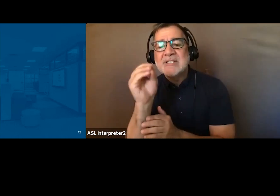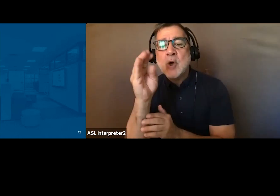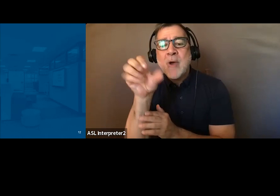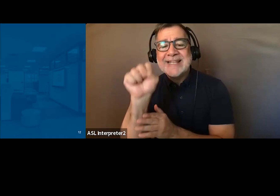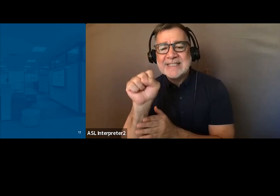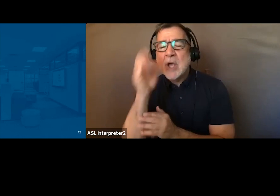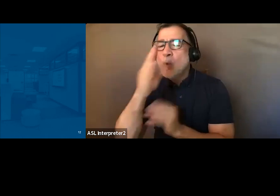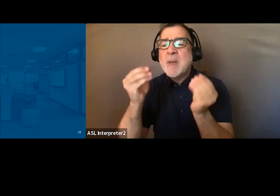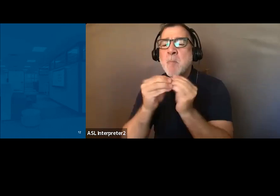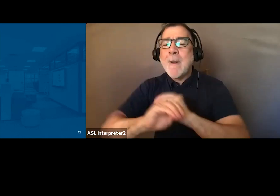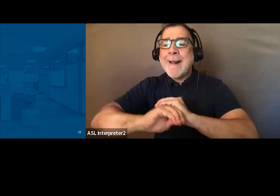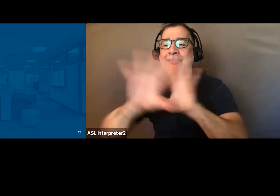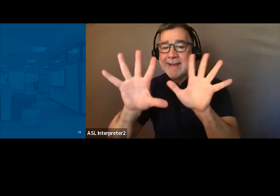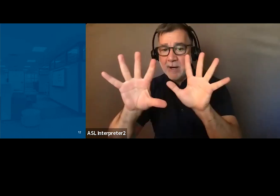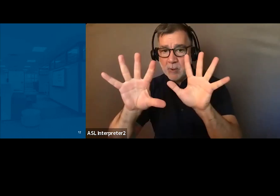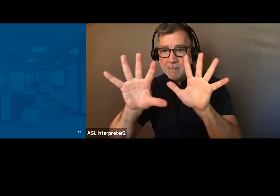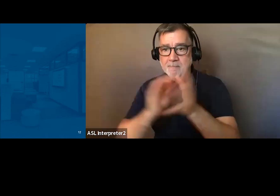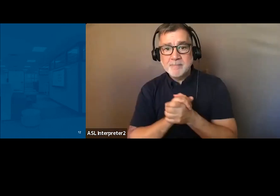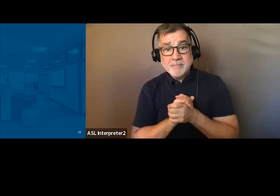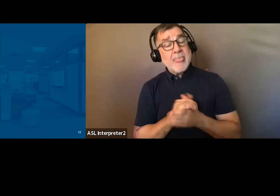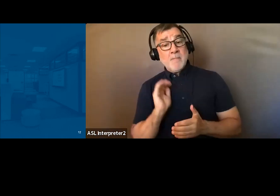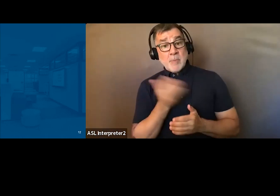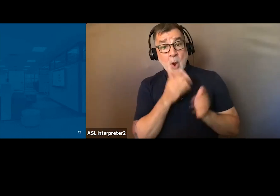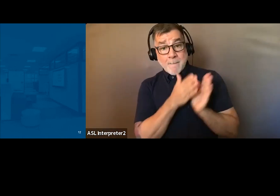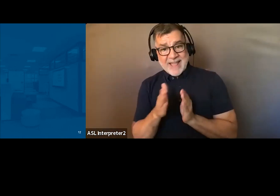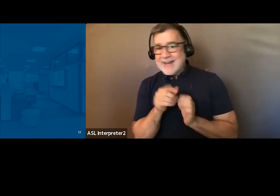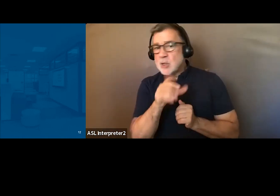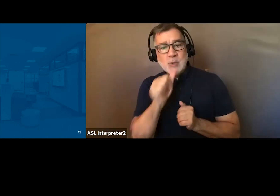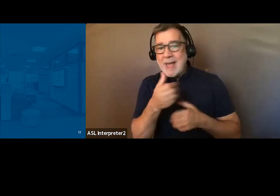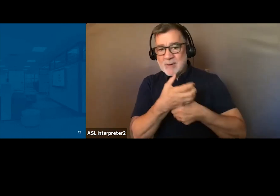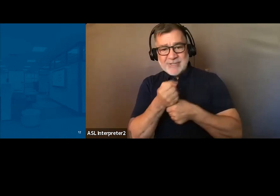So our plan is, you're not going to be getting these OAs until the end,